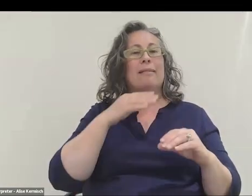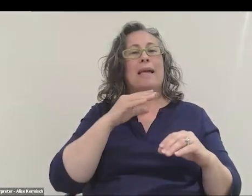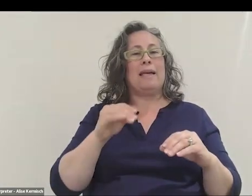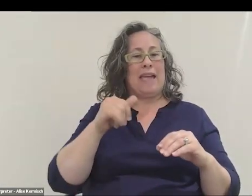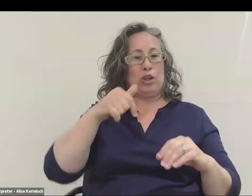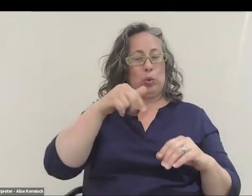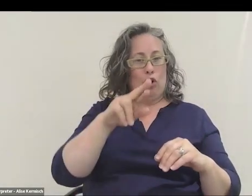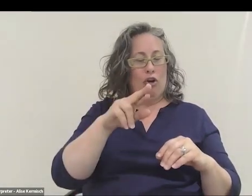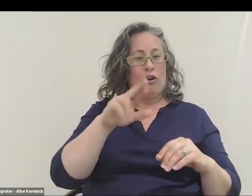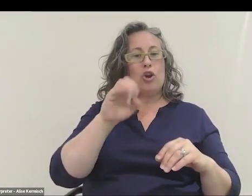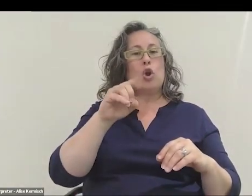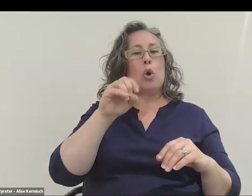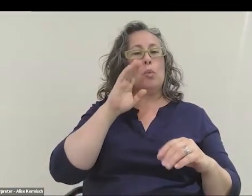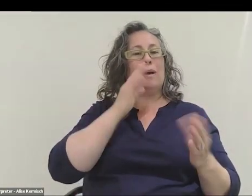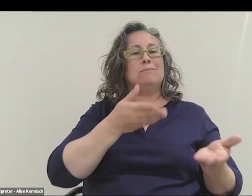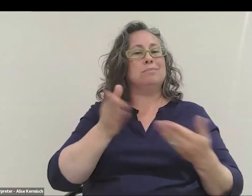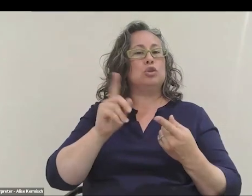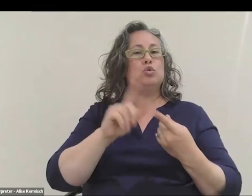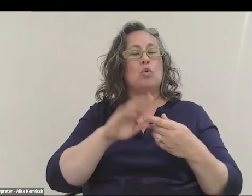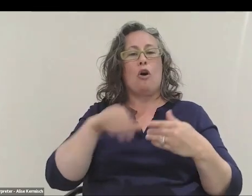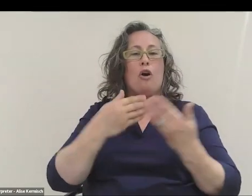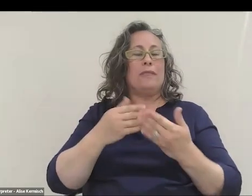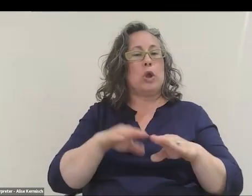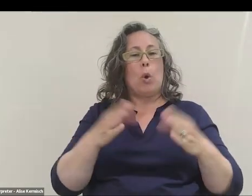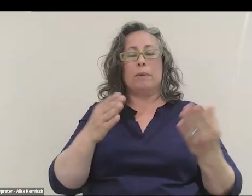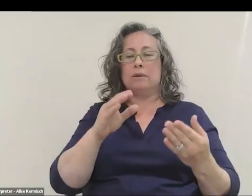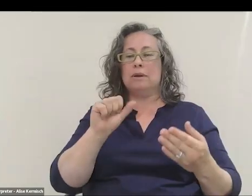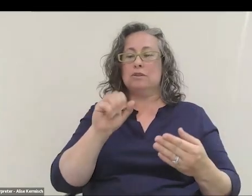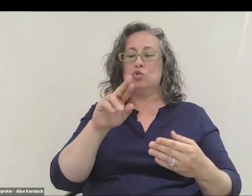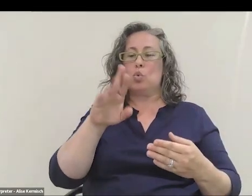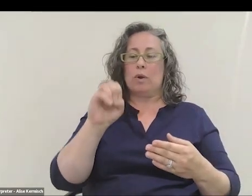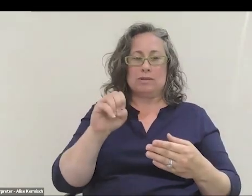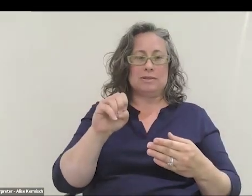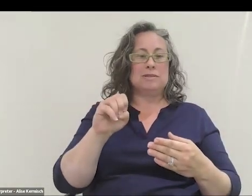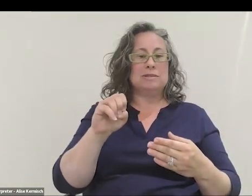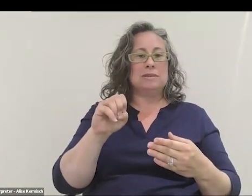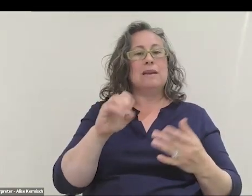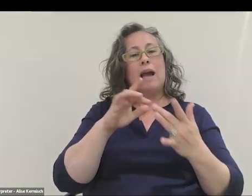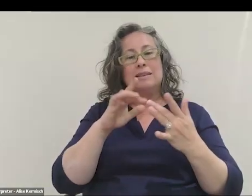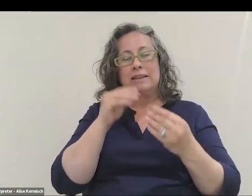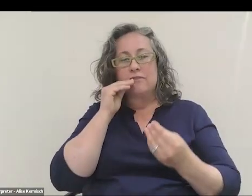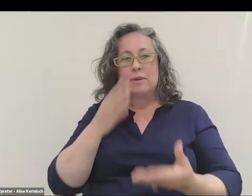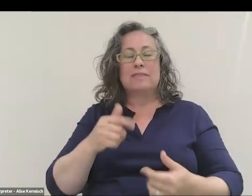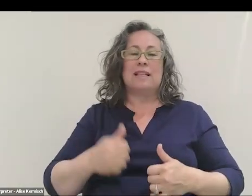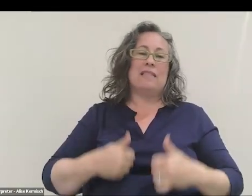On the website, all the open source stuff is available and contact information, the live Zoom recording,